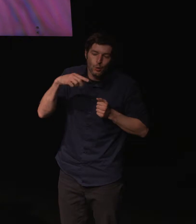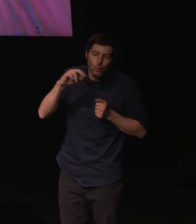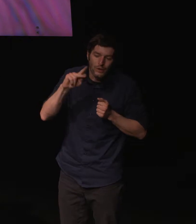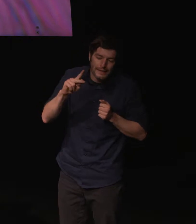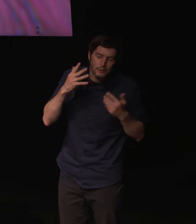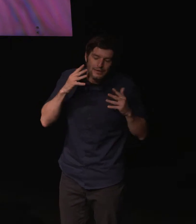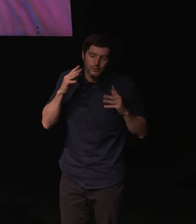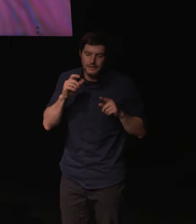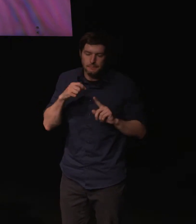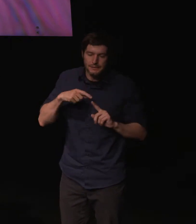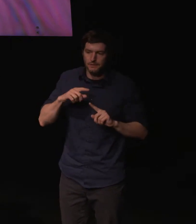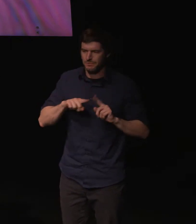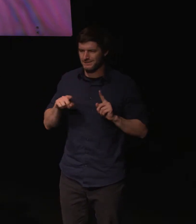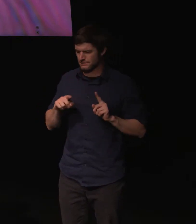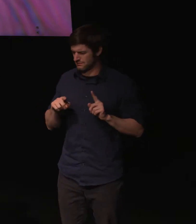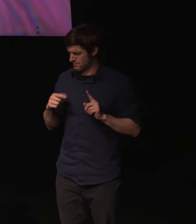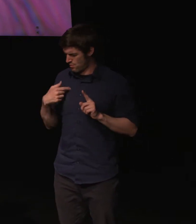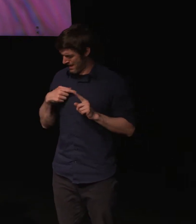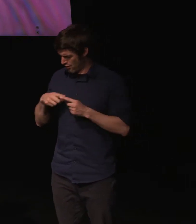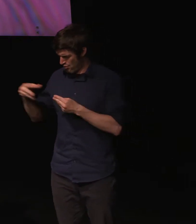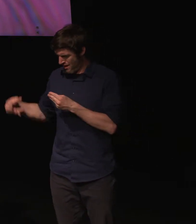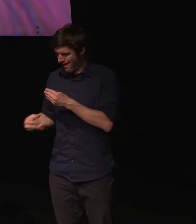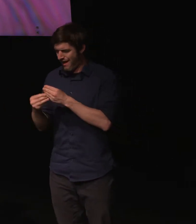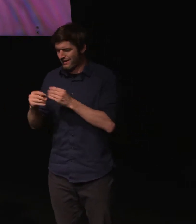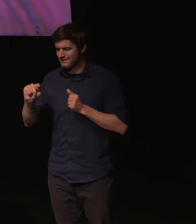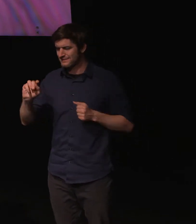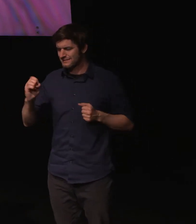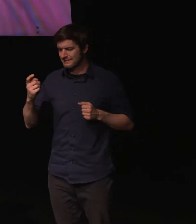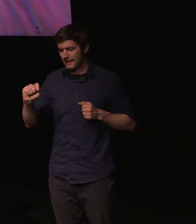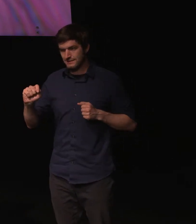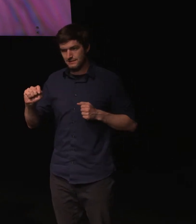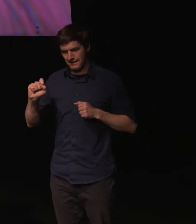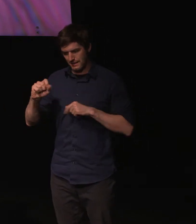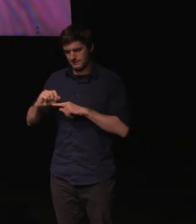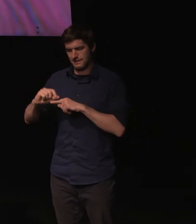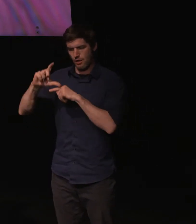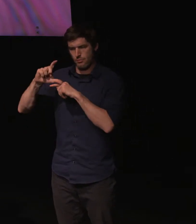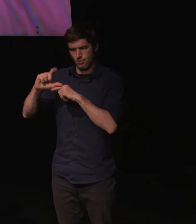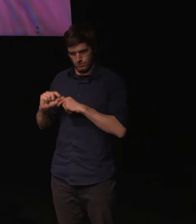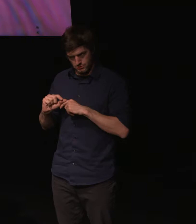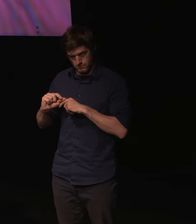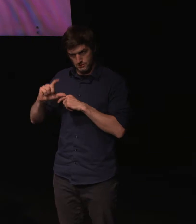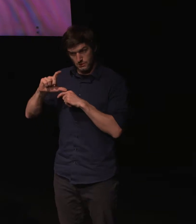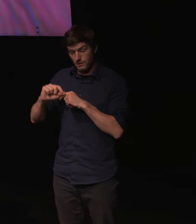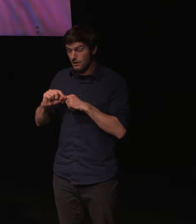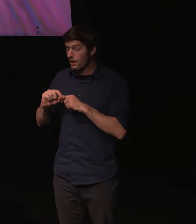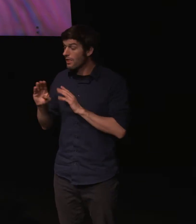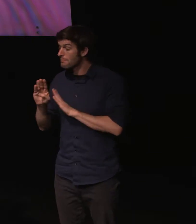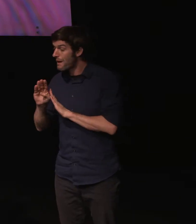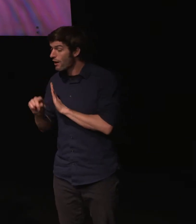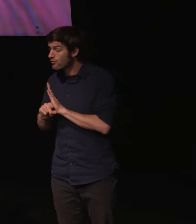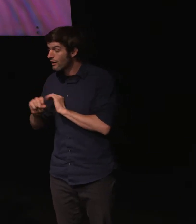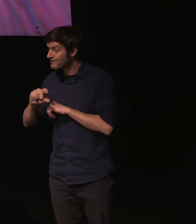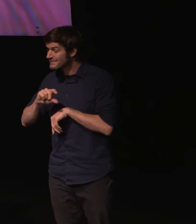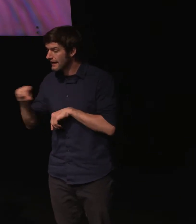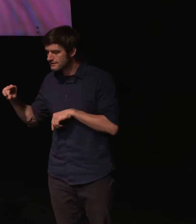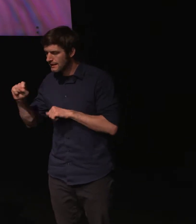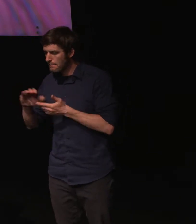But we had to make text that was completely scalable. The text backgrounds, you could turn those black if you wanted to, that way they're more easy to read.